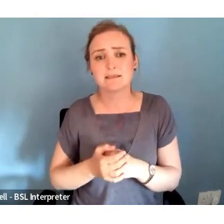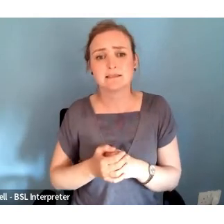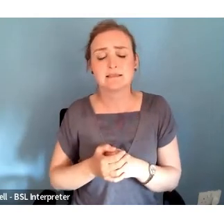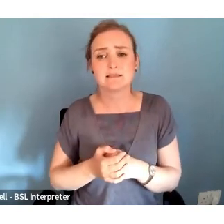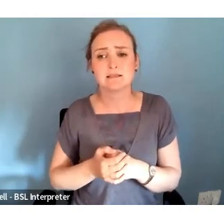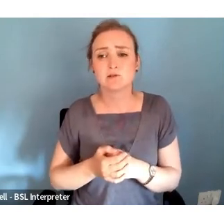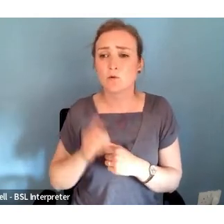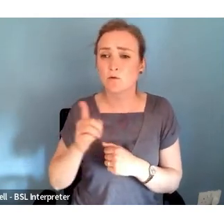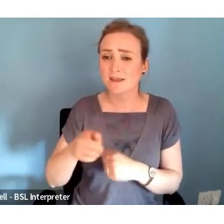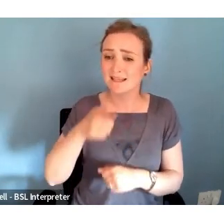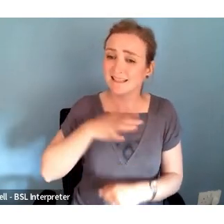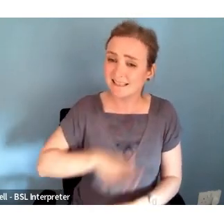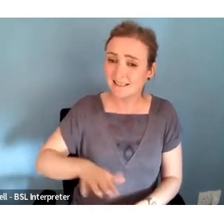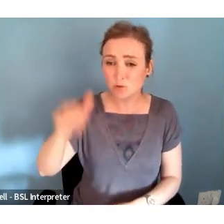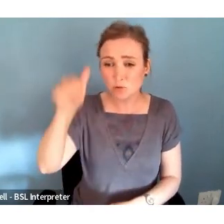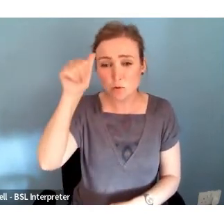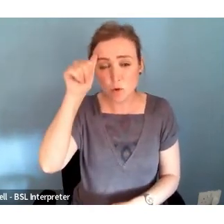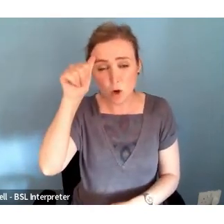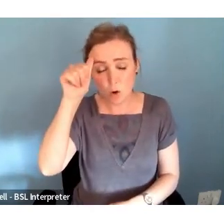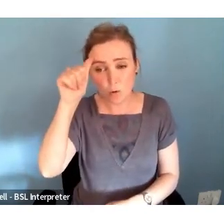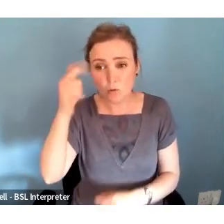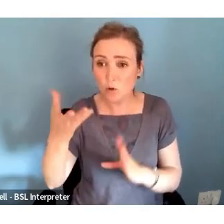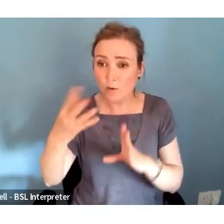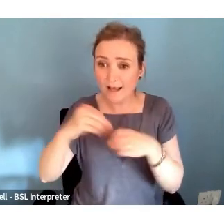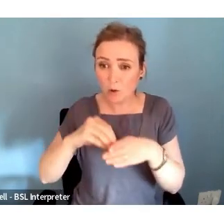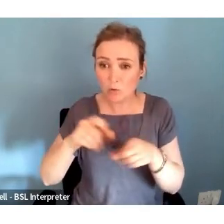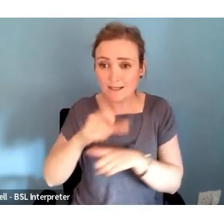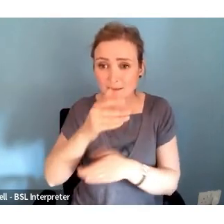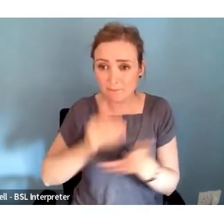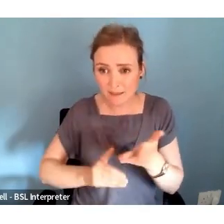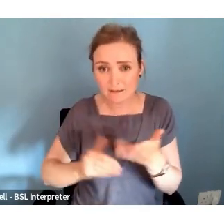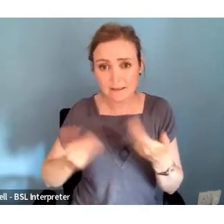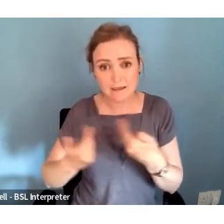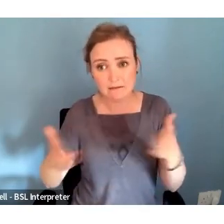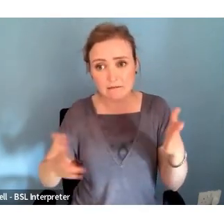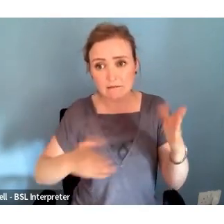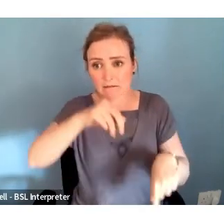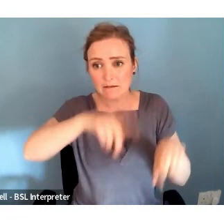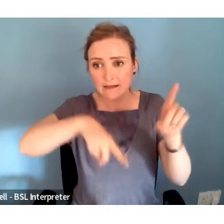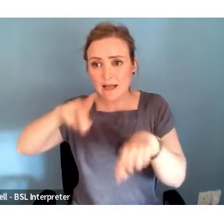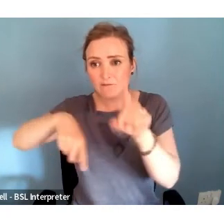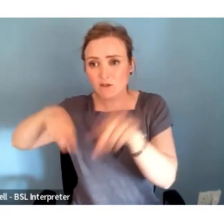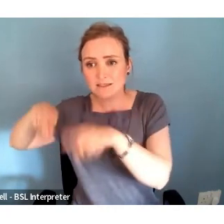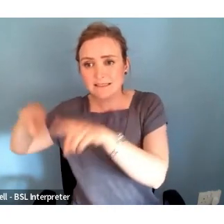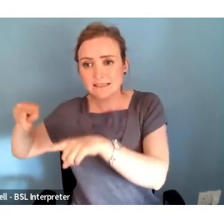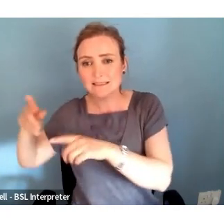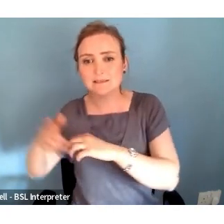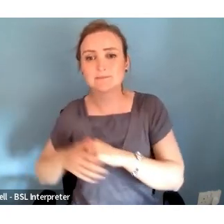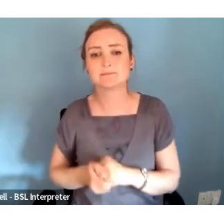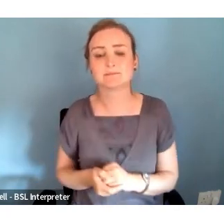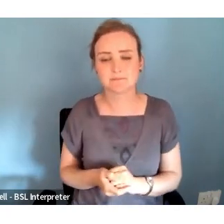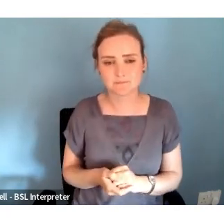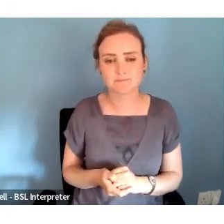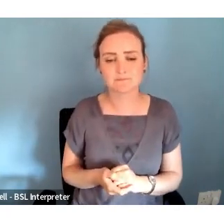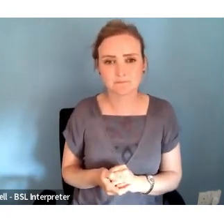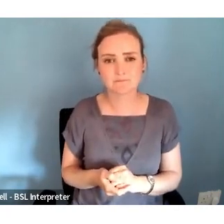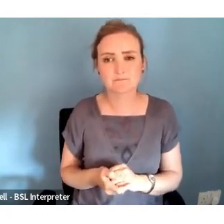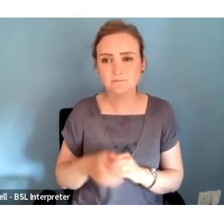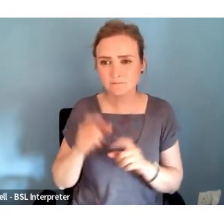need to know that you include disability in that diversity agenda. So having that disability confident badge